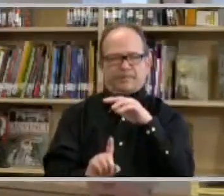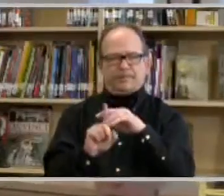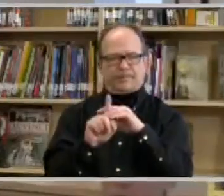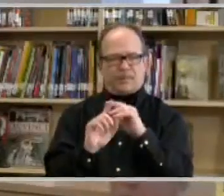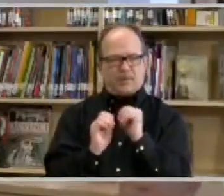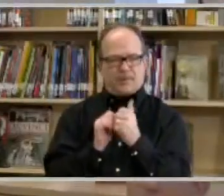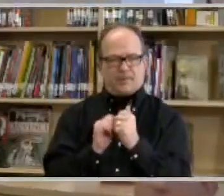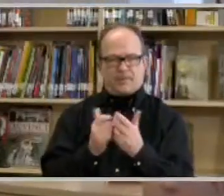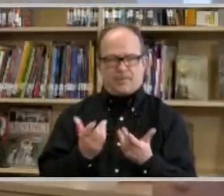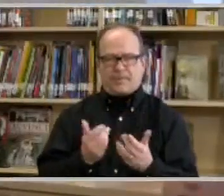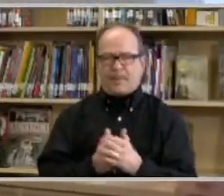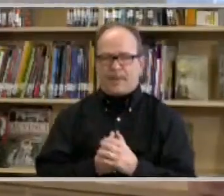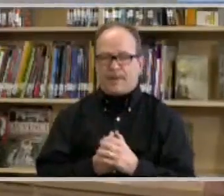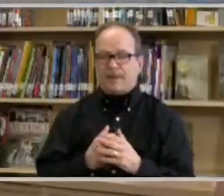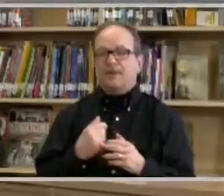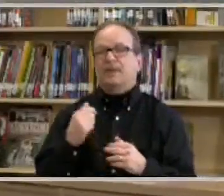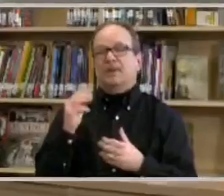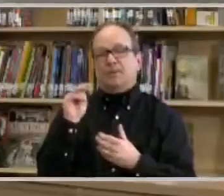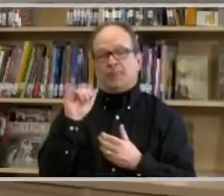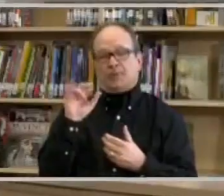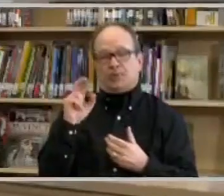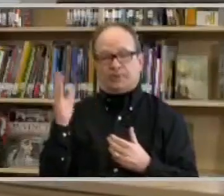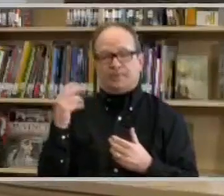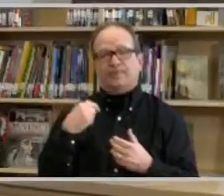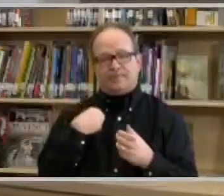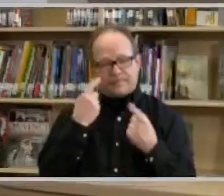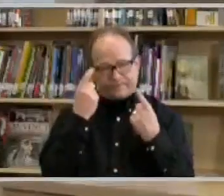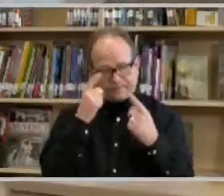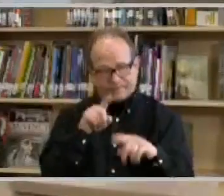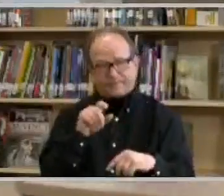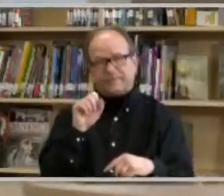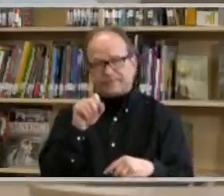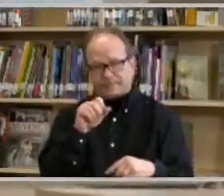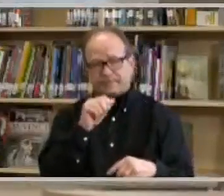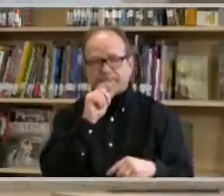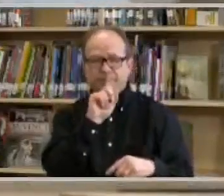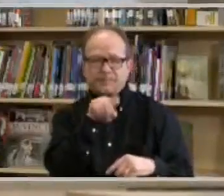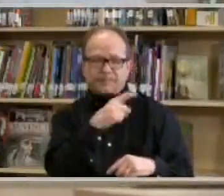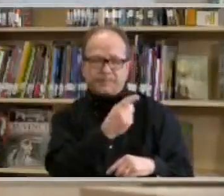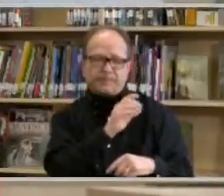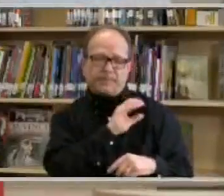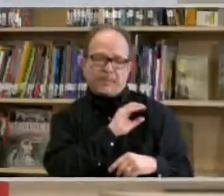COULDN'T AGREE WITH YOU MORE THAT IS CERTAINLY NOT JUST A